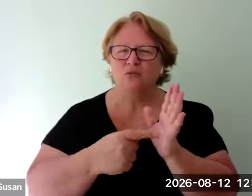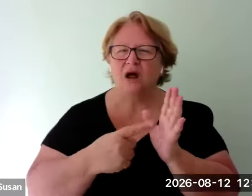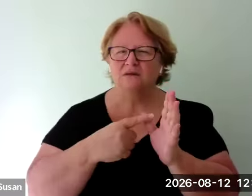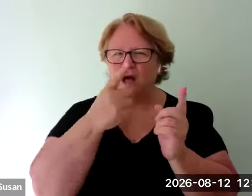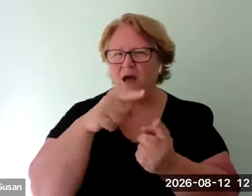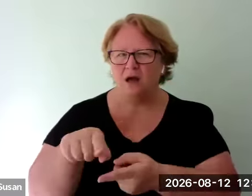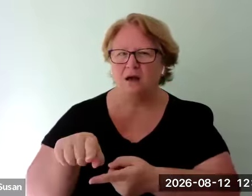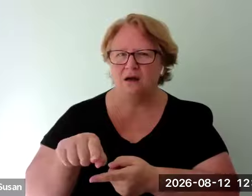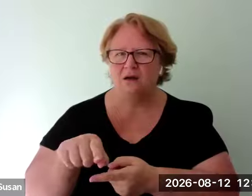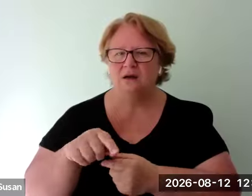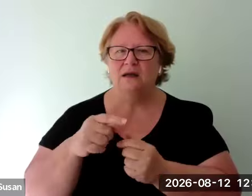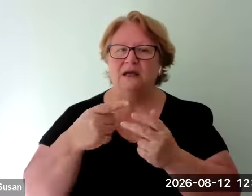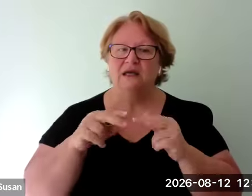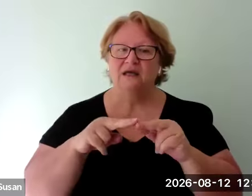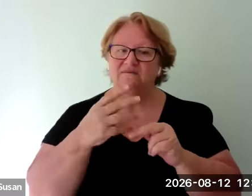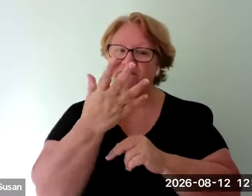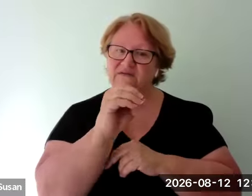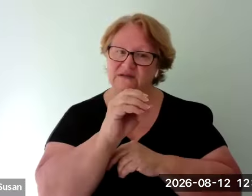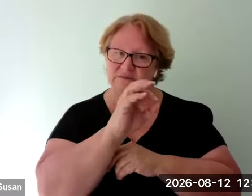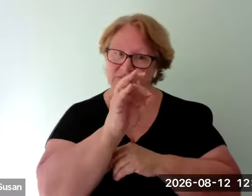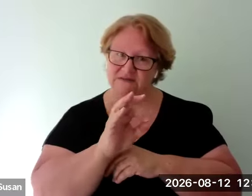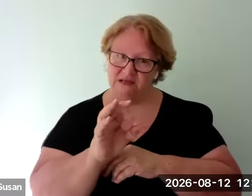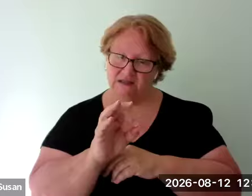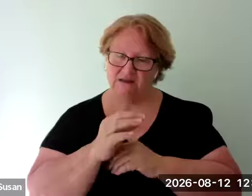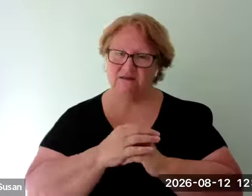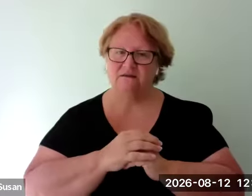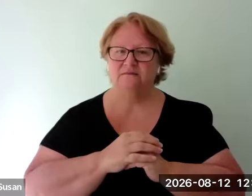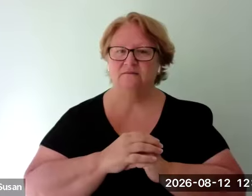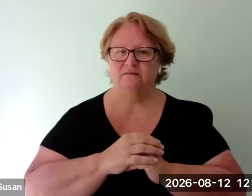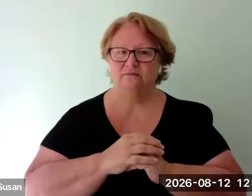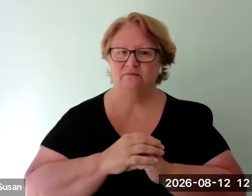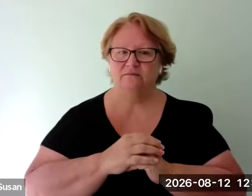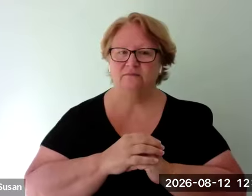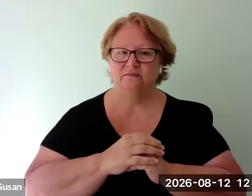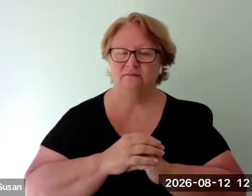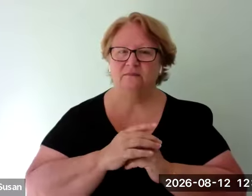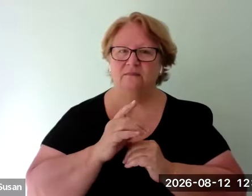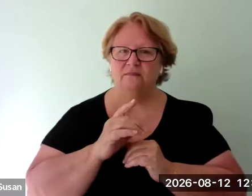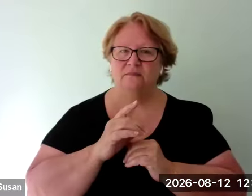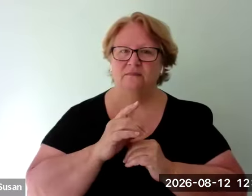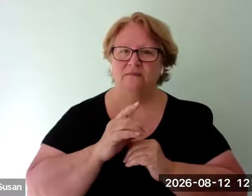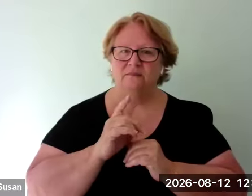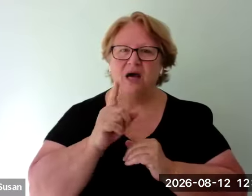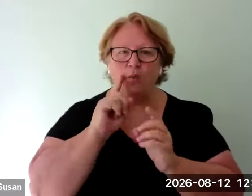of part-time Fellowships the salary contribution will be